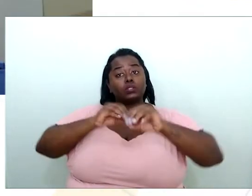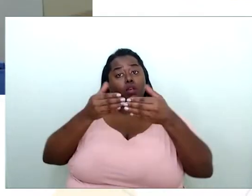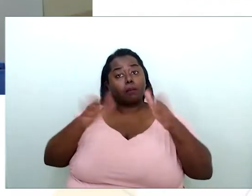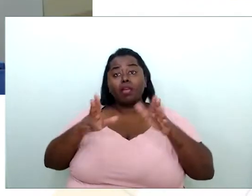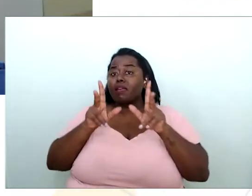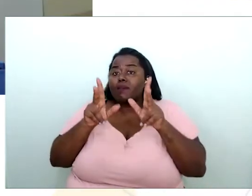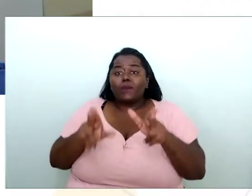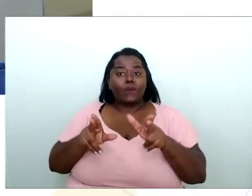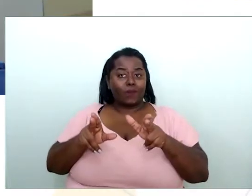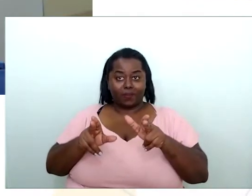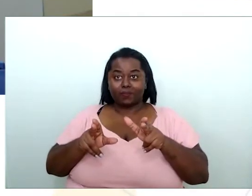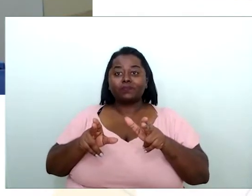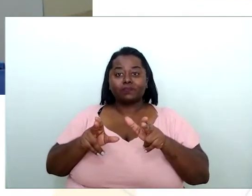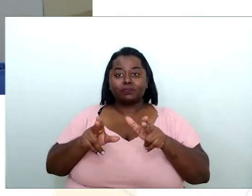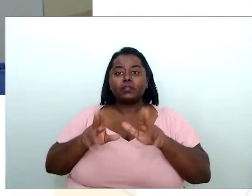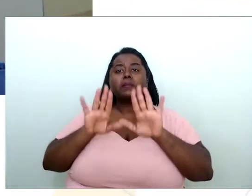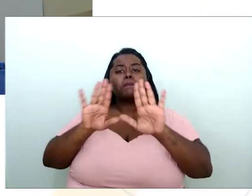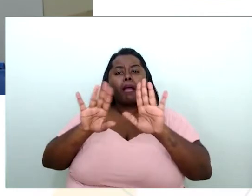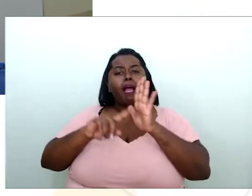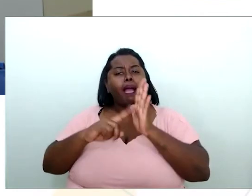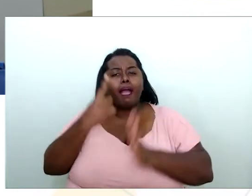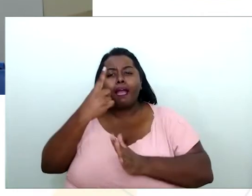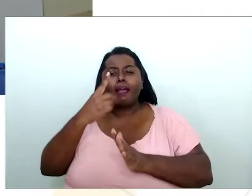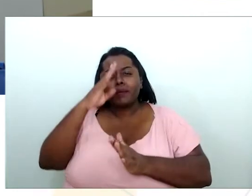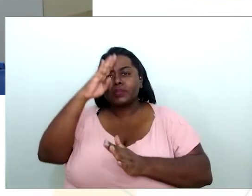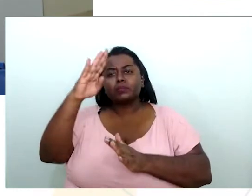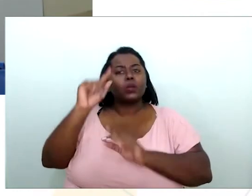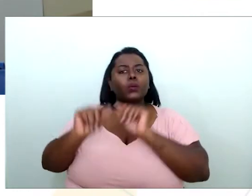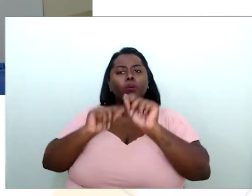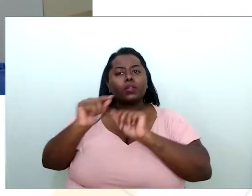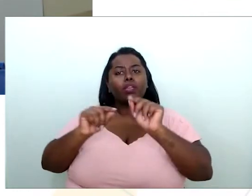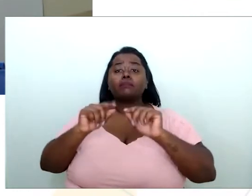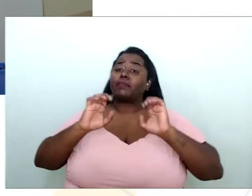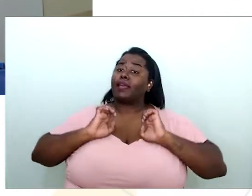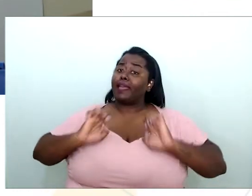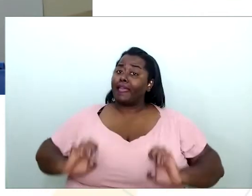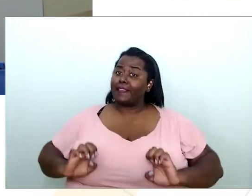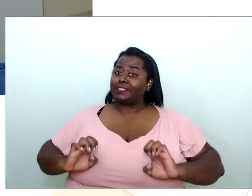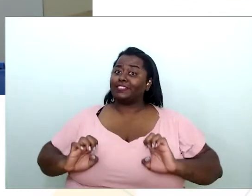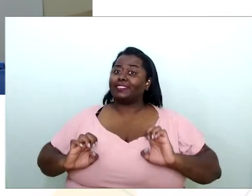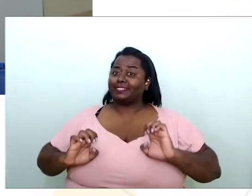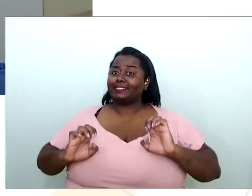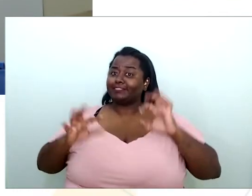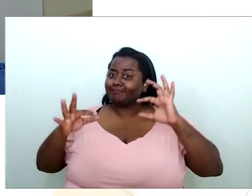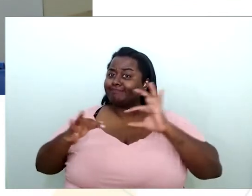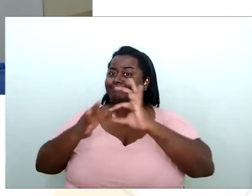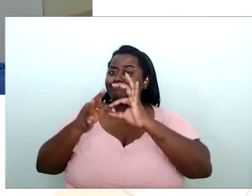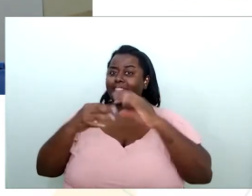contentious issue has to do with the ethics of these expectations. Now here is